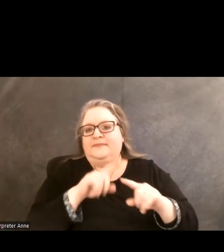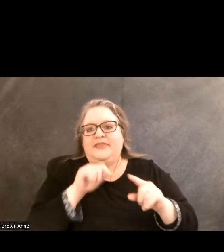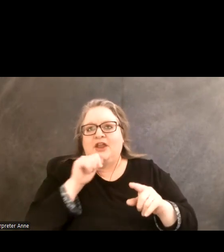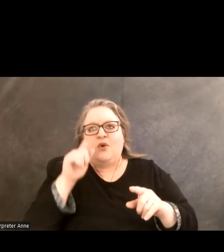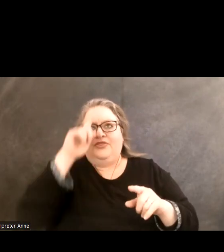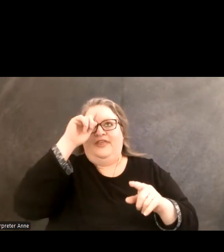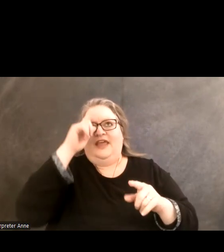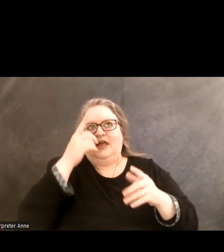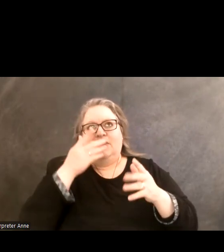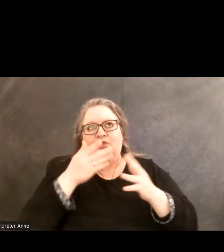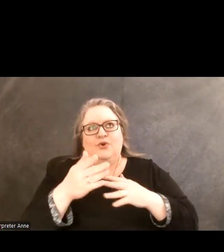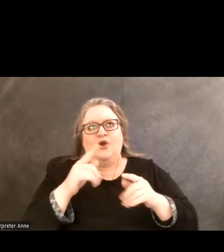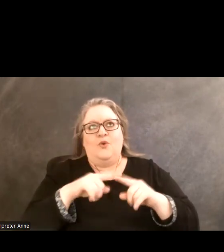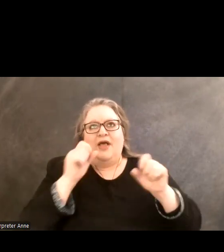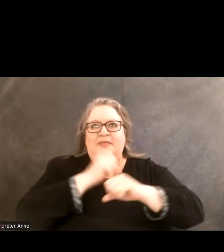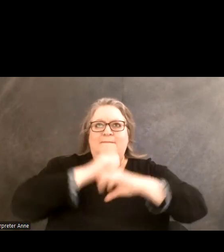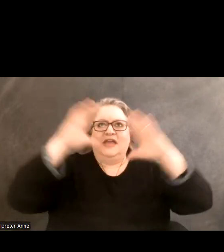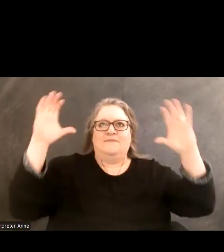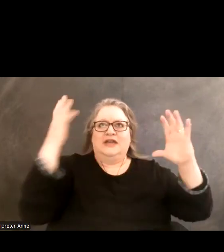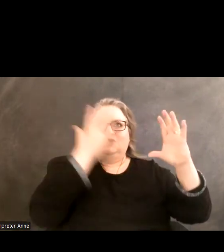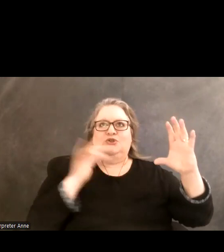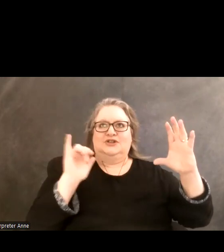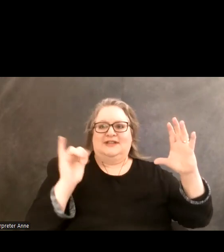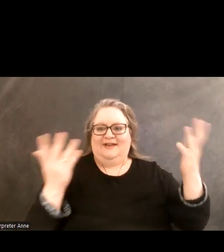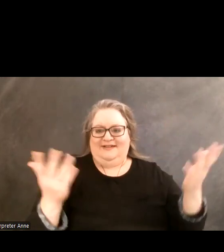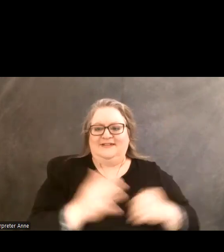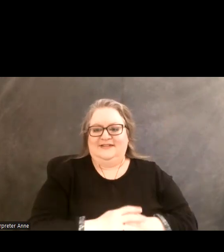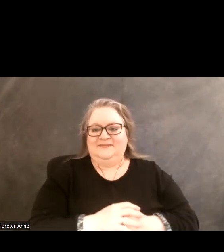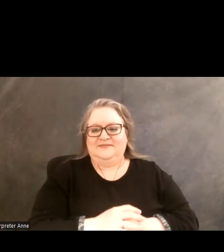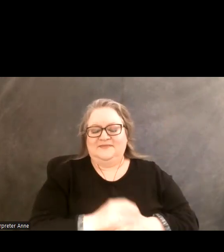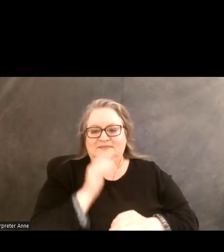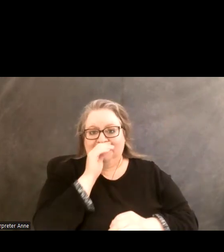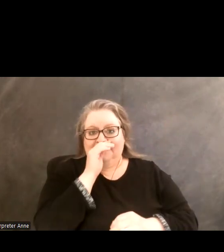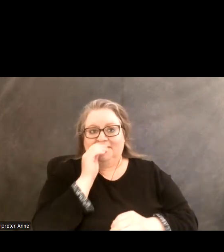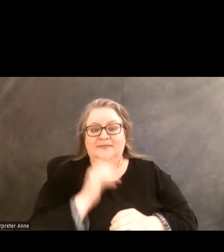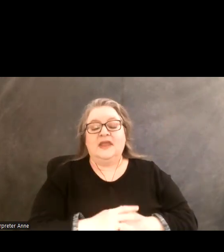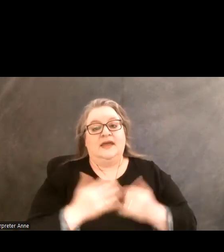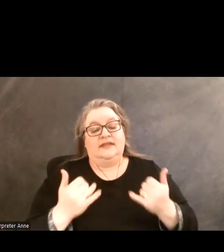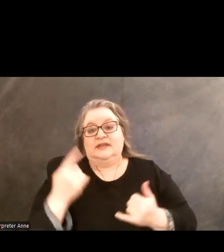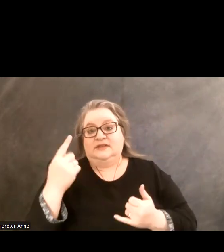the entire big picture is. And this is one reason that I've